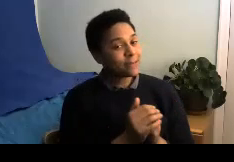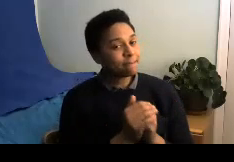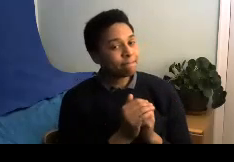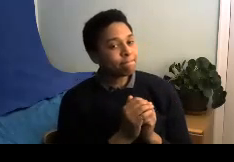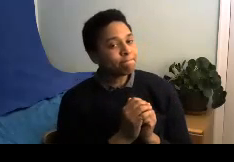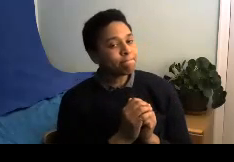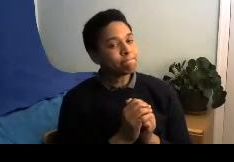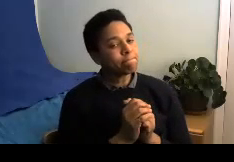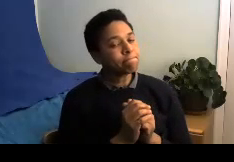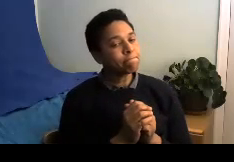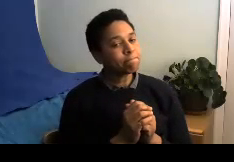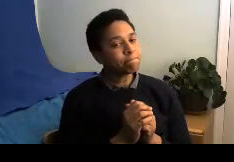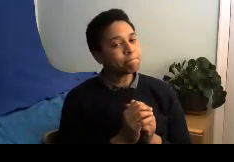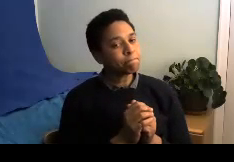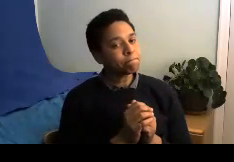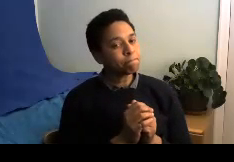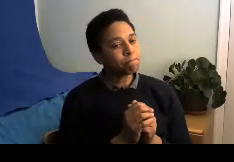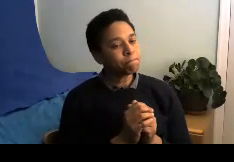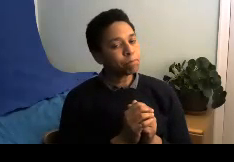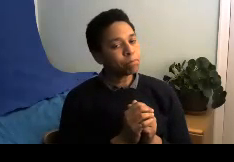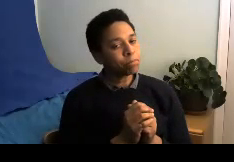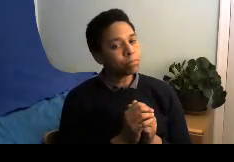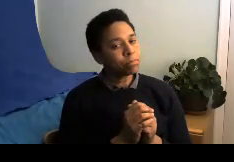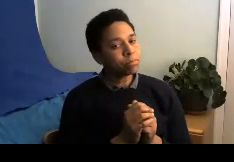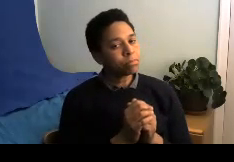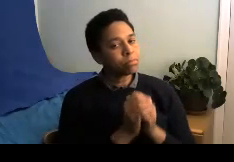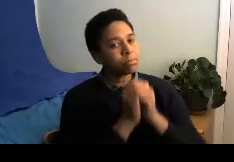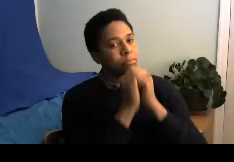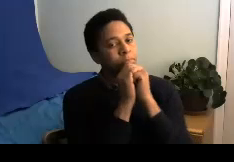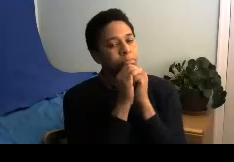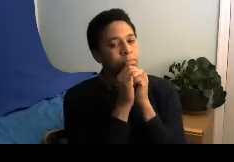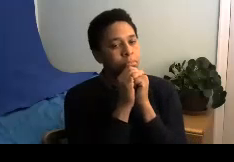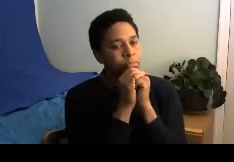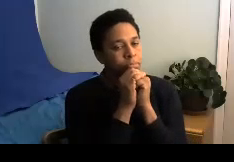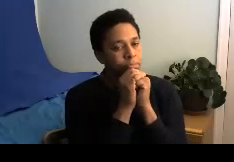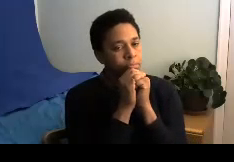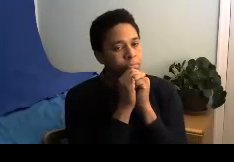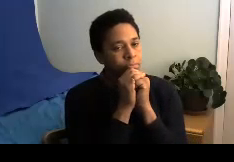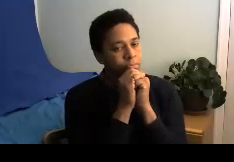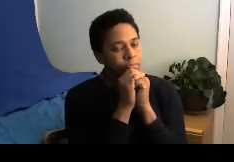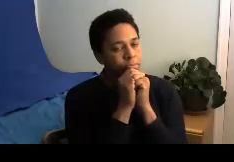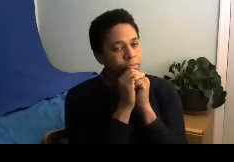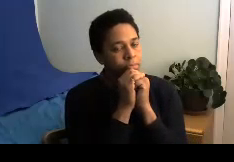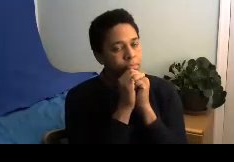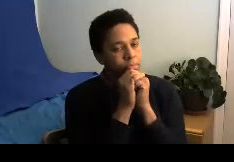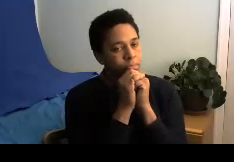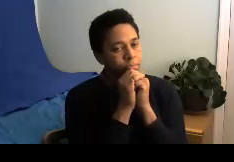sort of woe is kind of political fiction writer kind of way. But